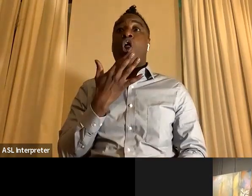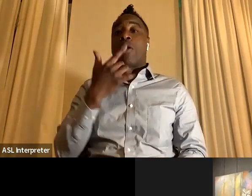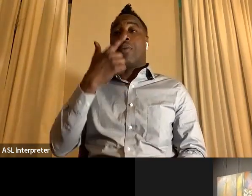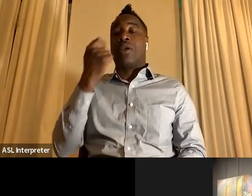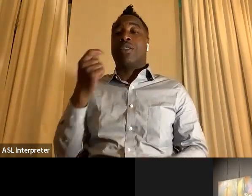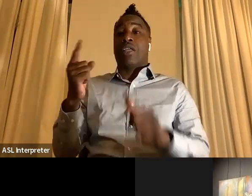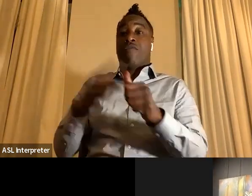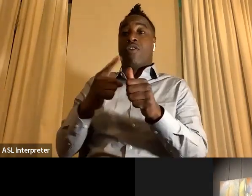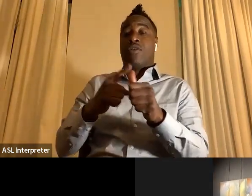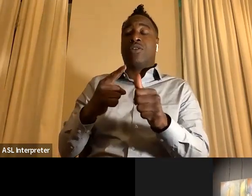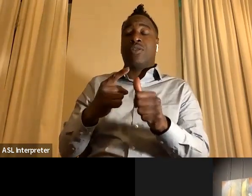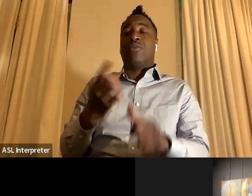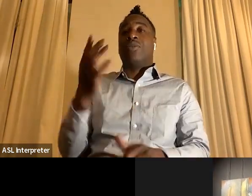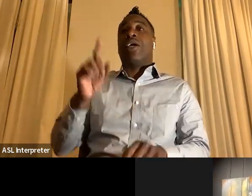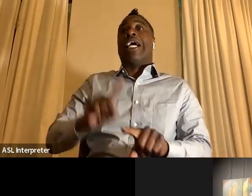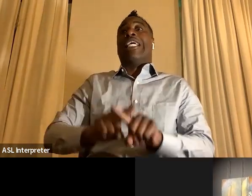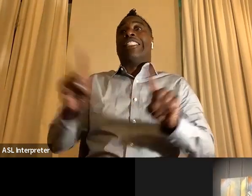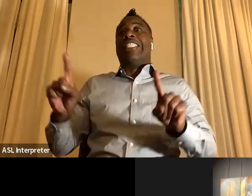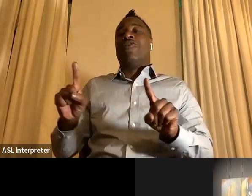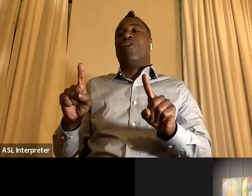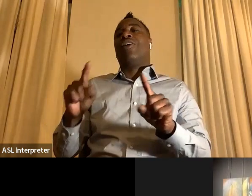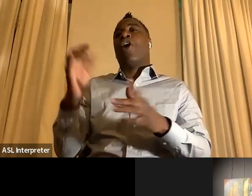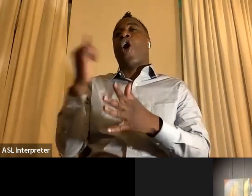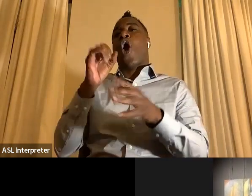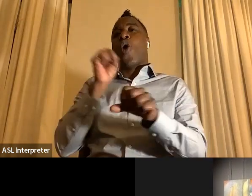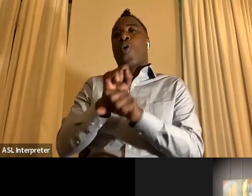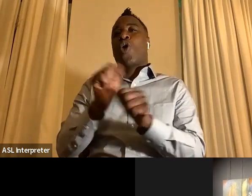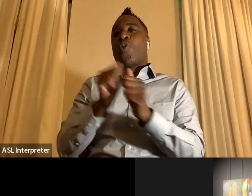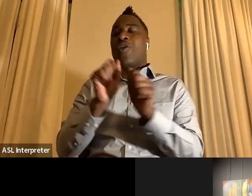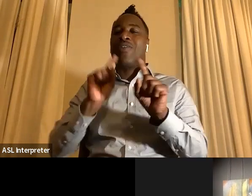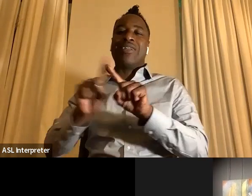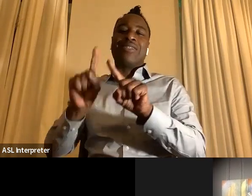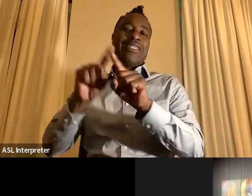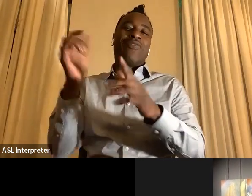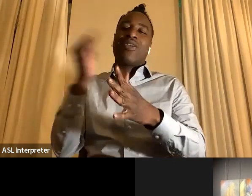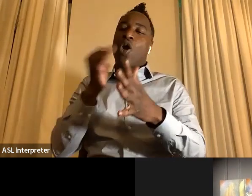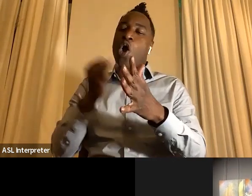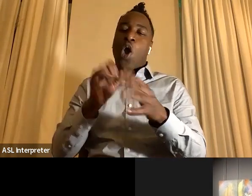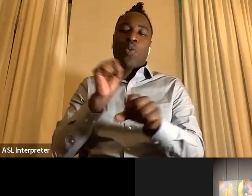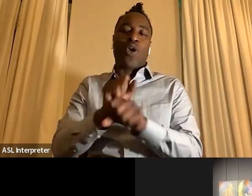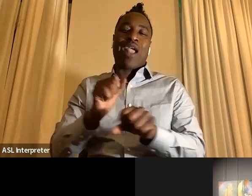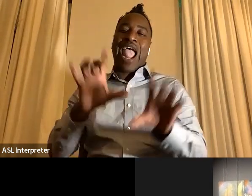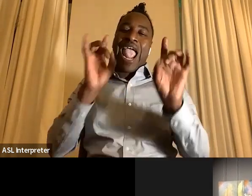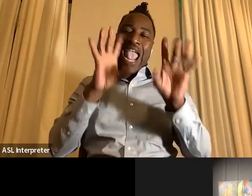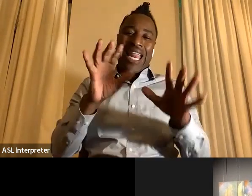underneath there that had a whole bunch of different colorful like triangles and stuff. I hated it. So I just stood over it